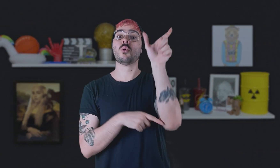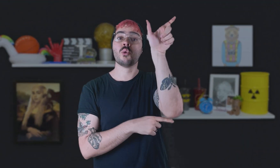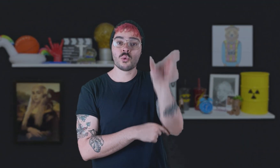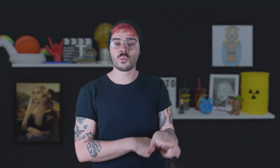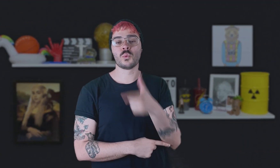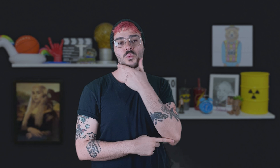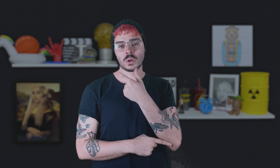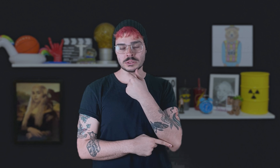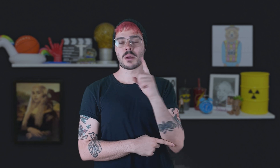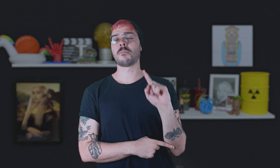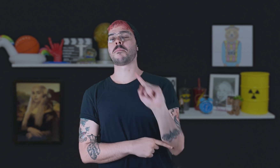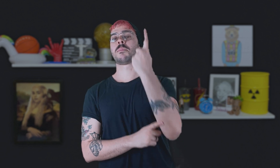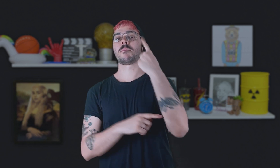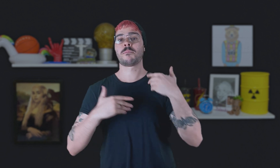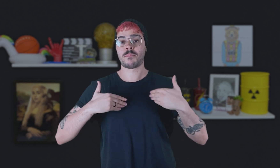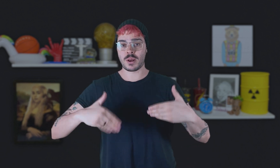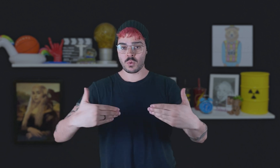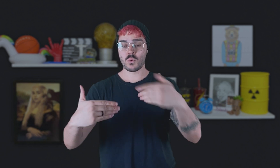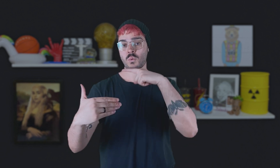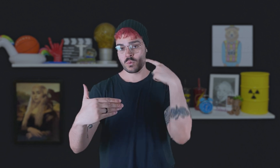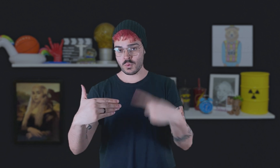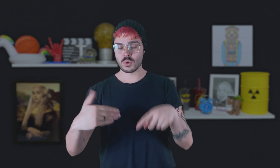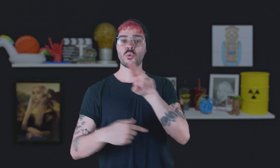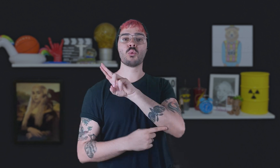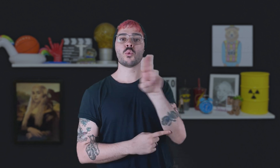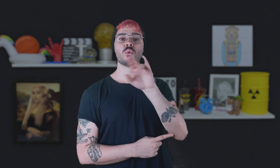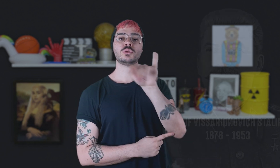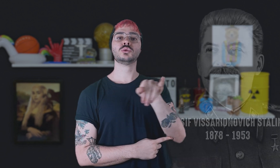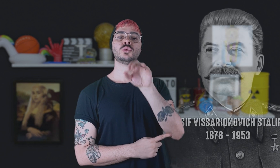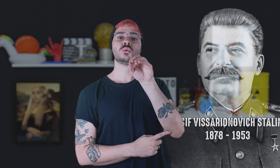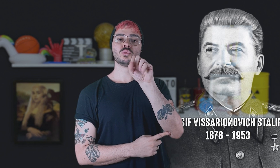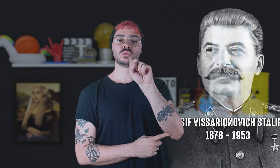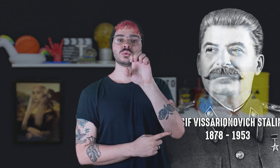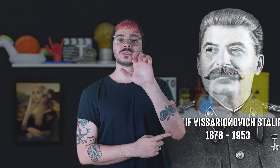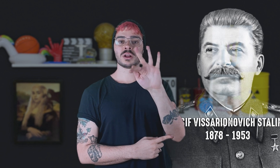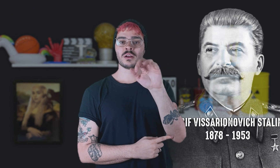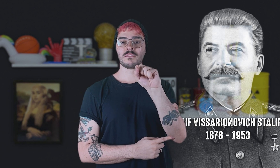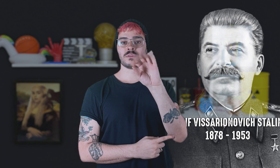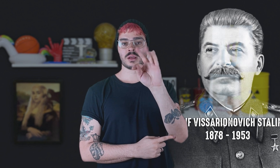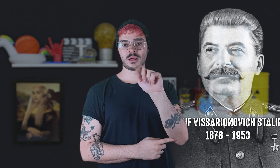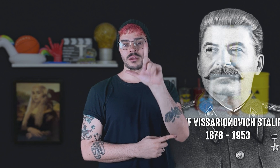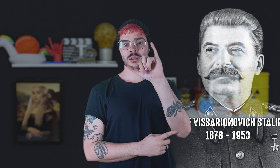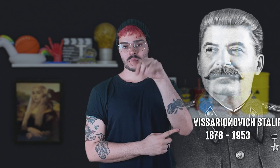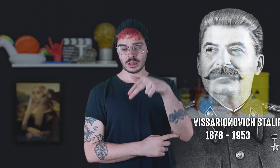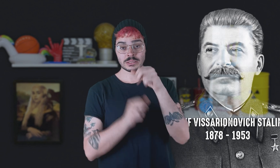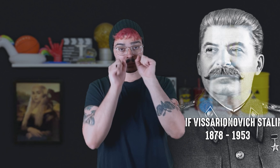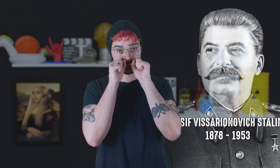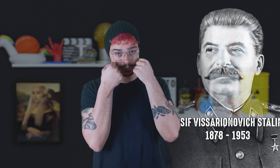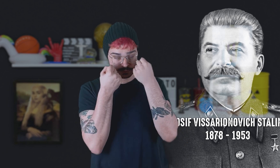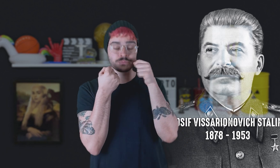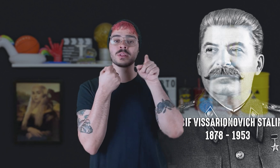the Prime Minister of the USSR, Josef Stalin,